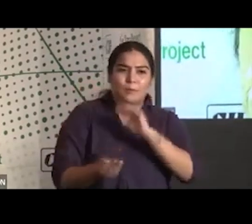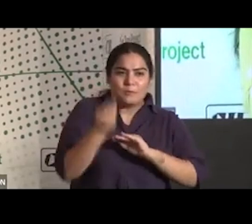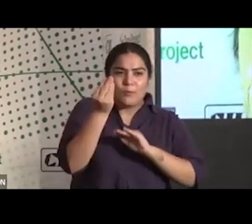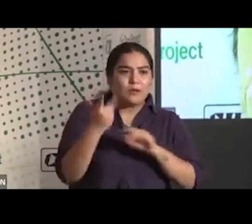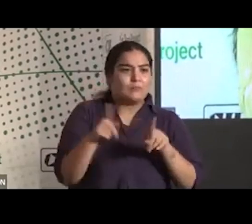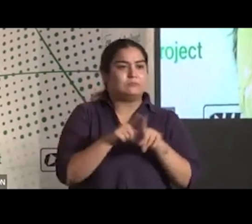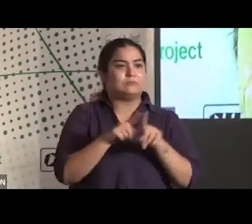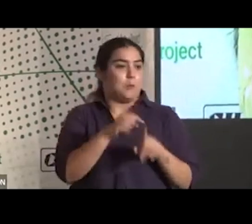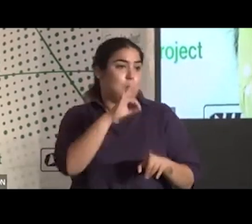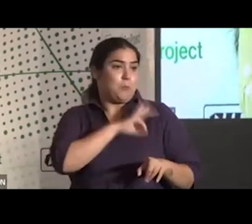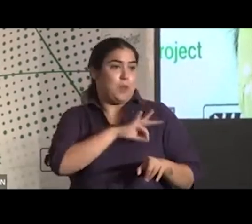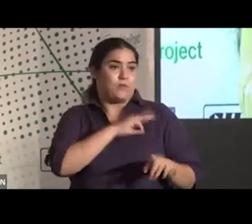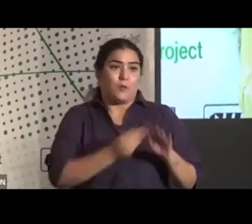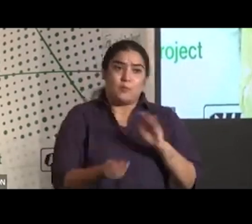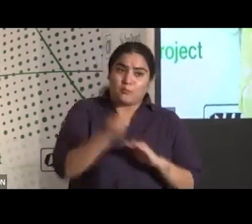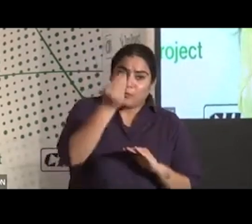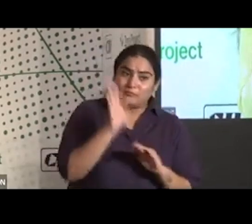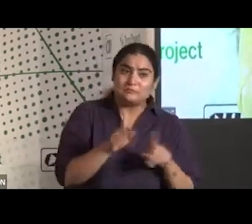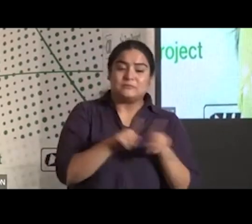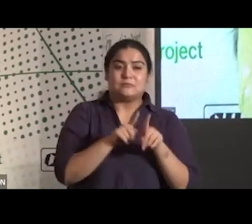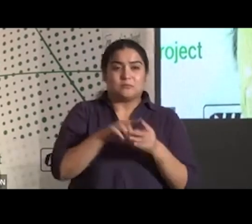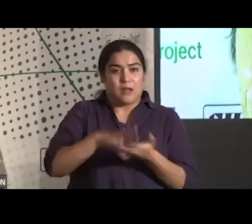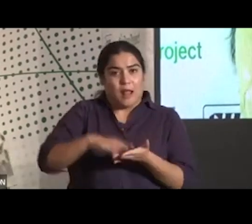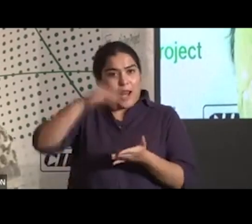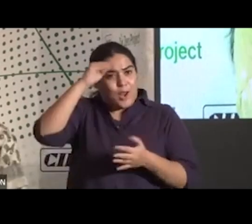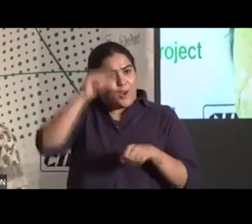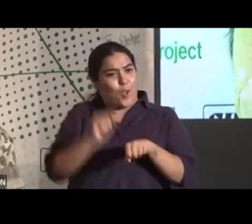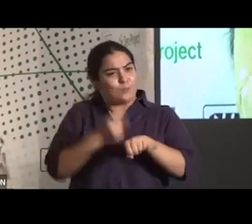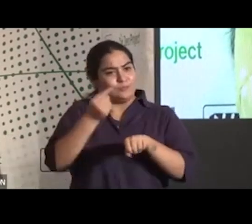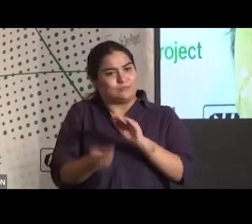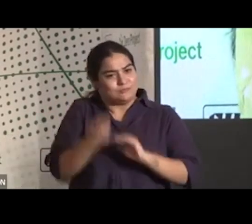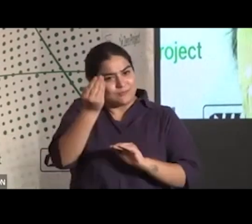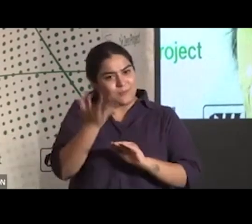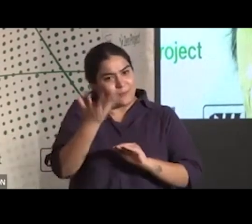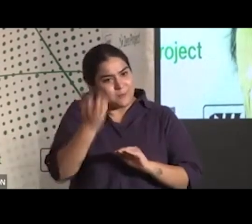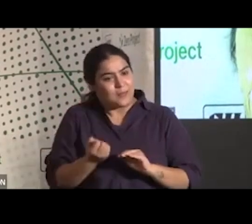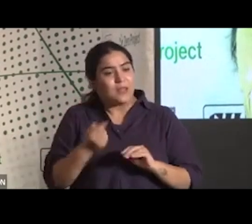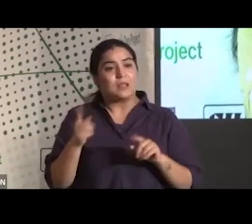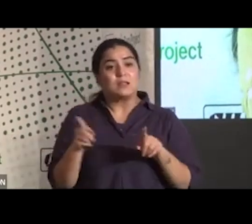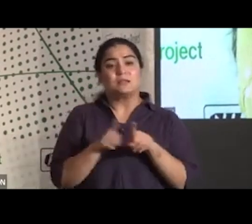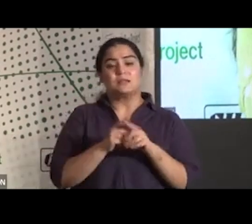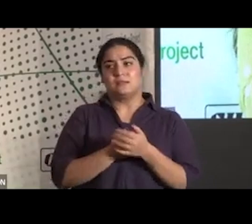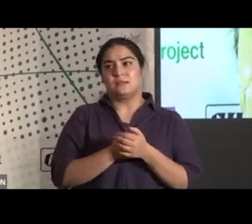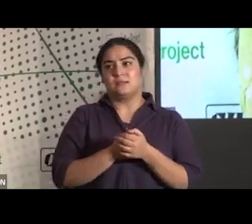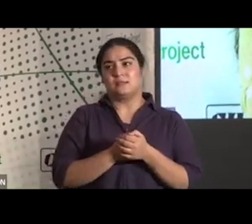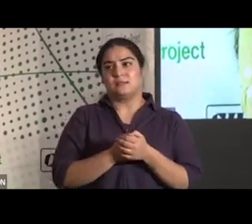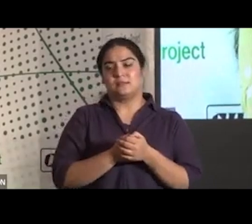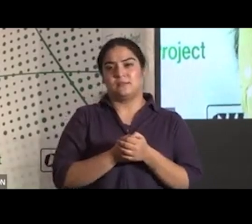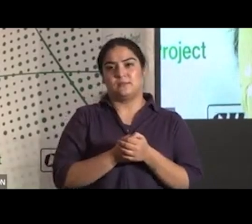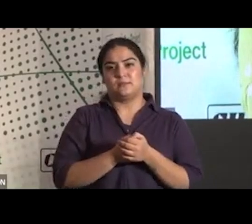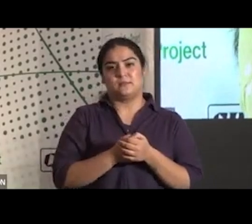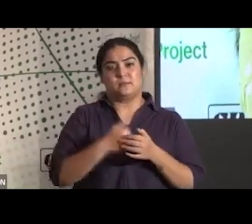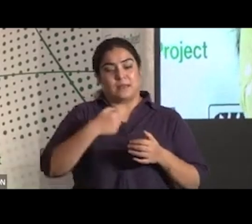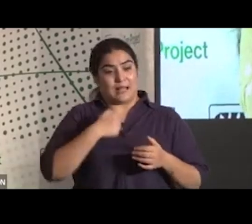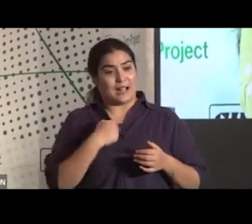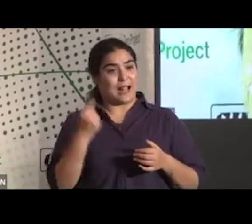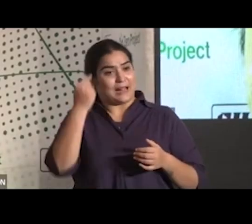probably every possible you know learning opportunity, make use of it. And I think that first you know